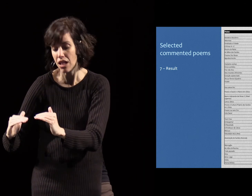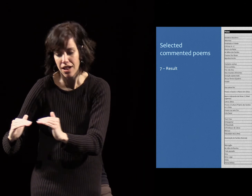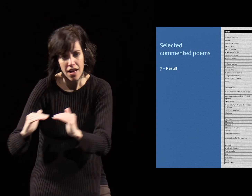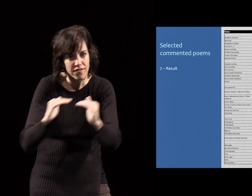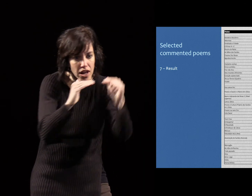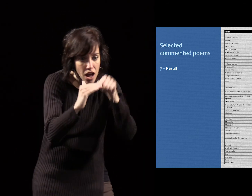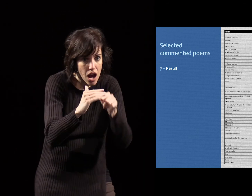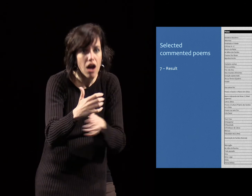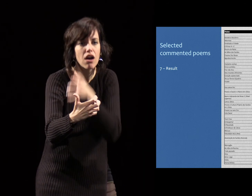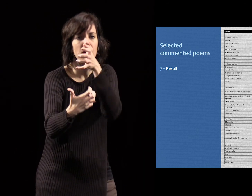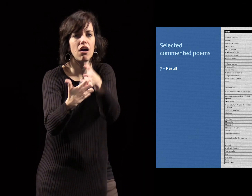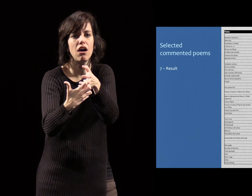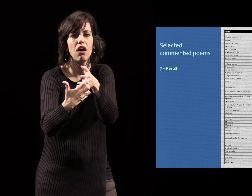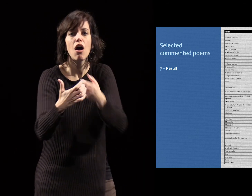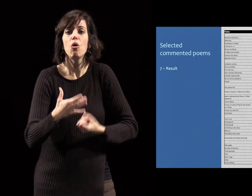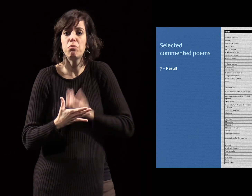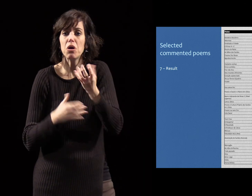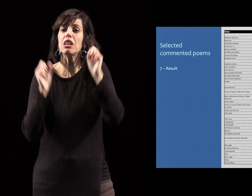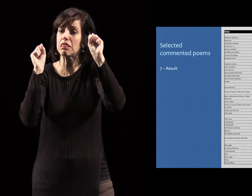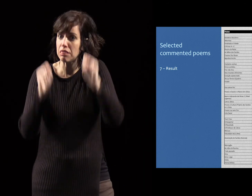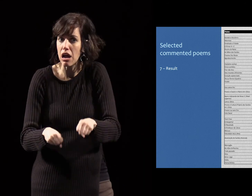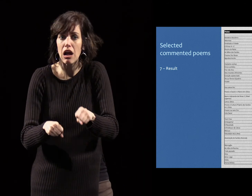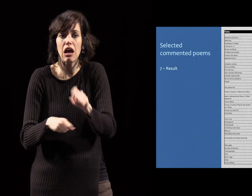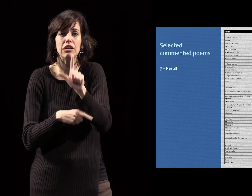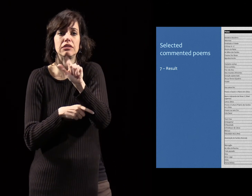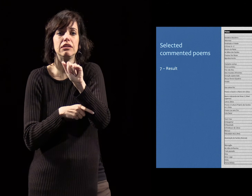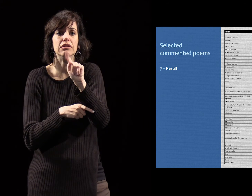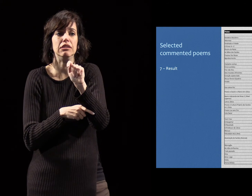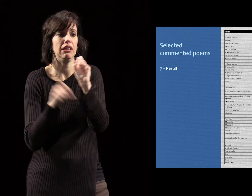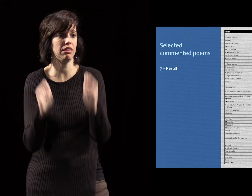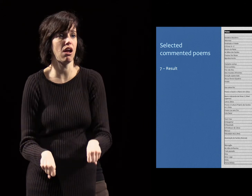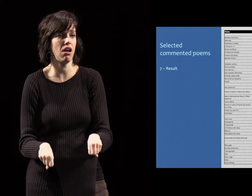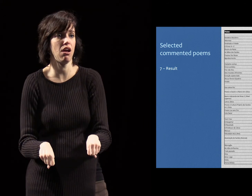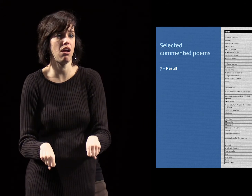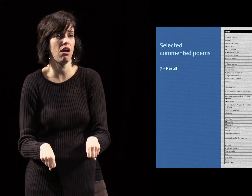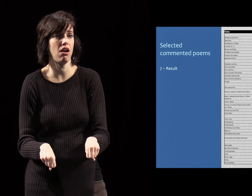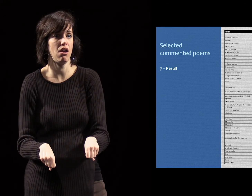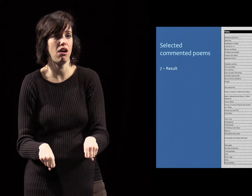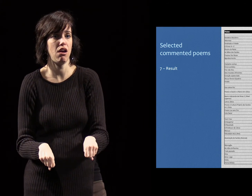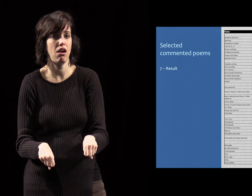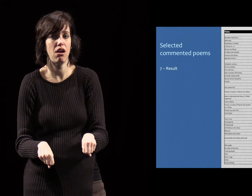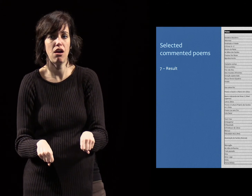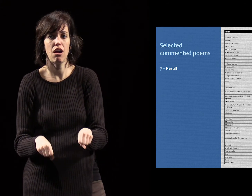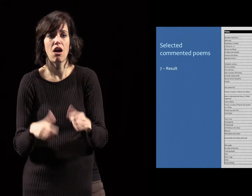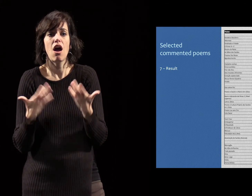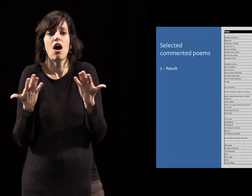This shows that poetry fits into many different disciplines, different categories.